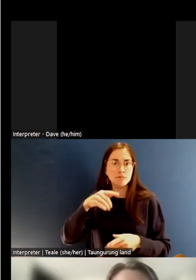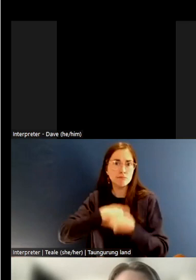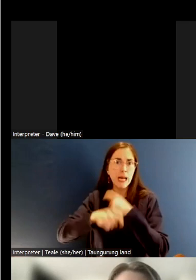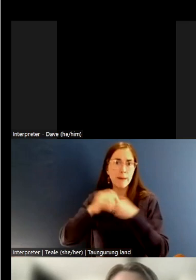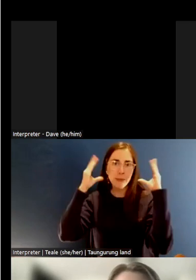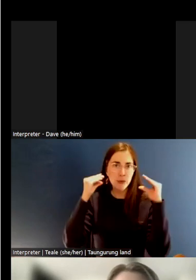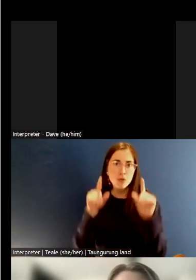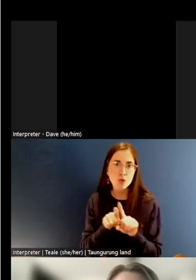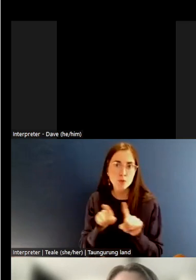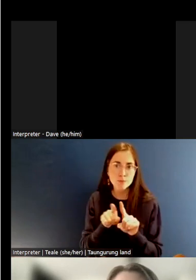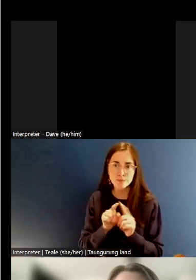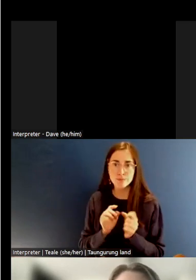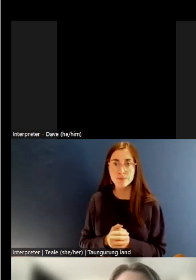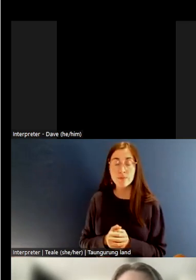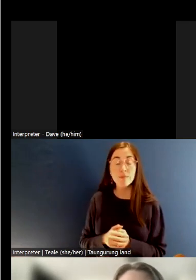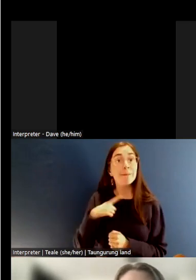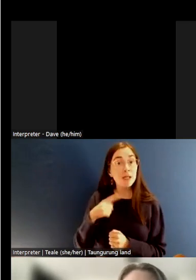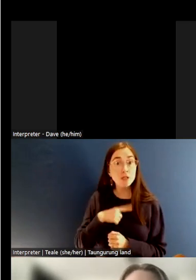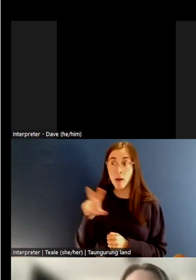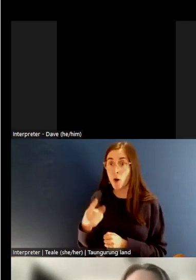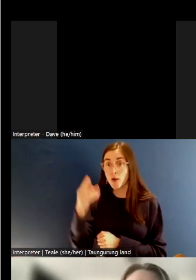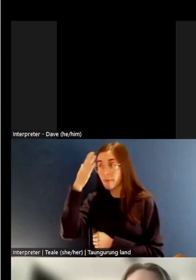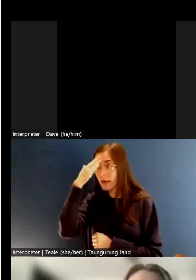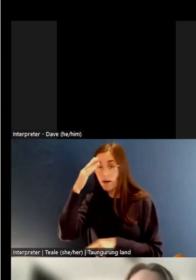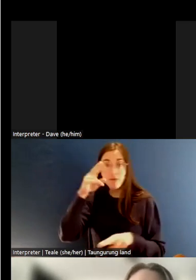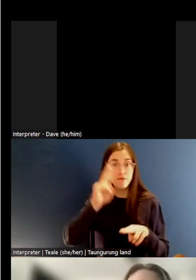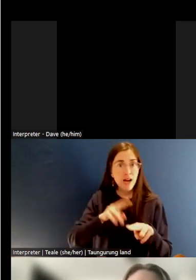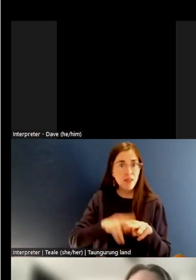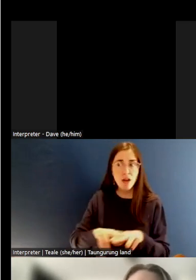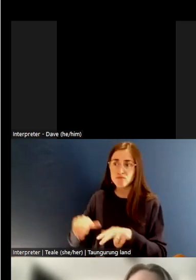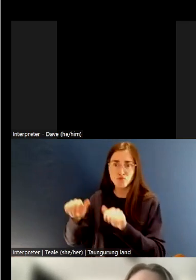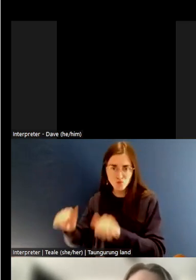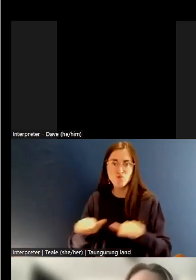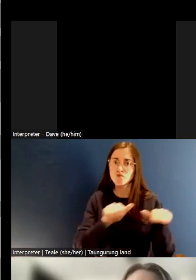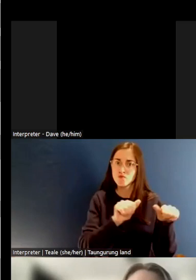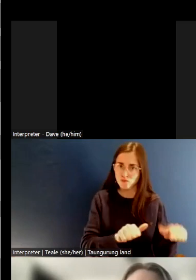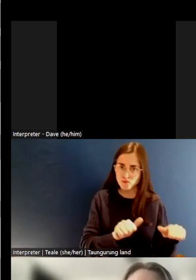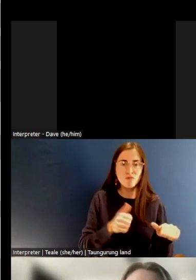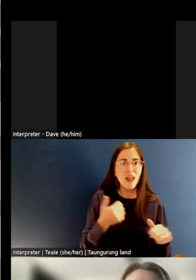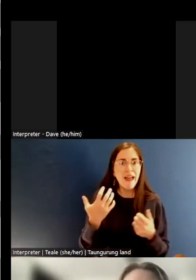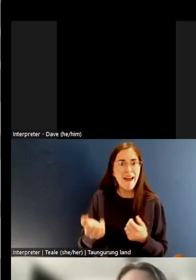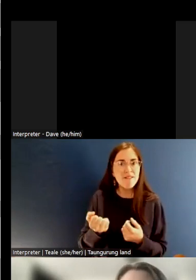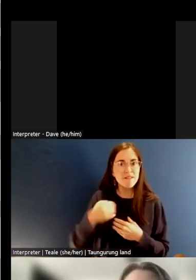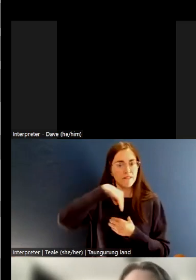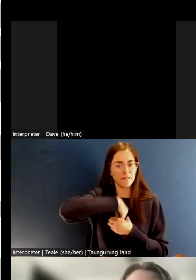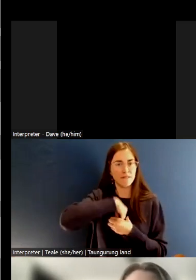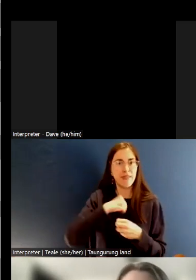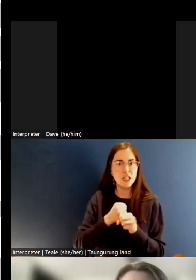because they were both confirmed to be carriers. So then they had testing to look and see, did they carry any of the variants?